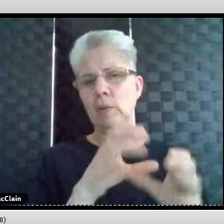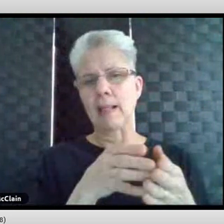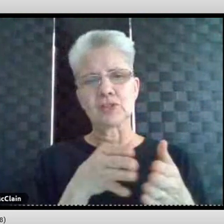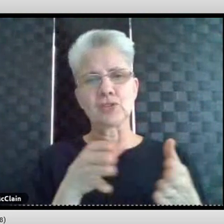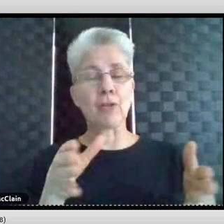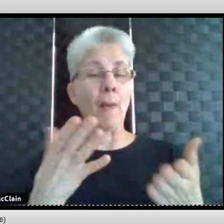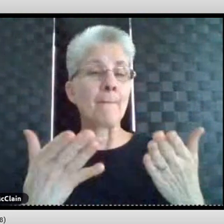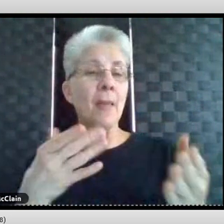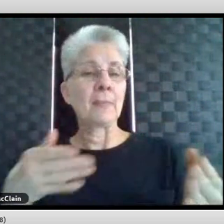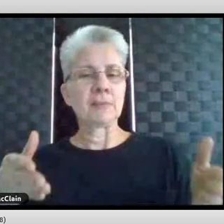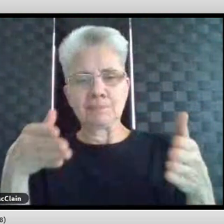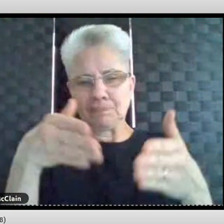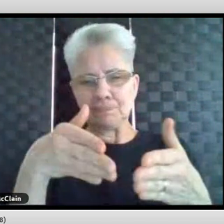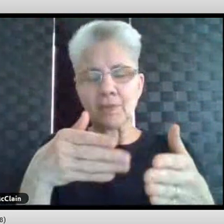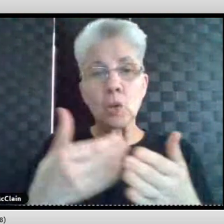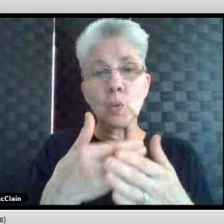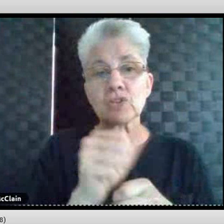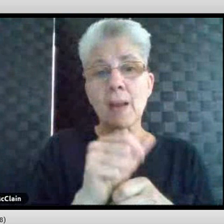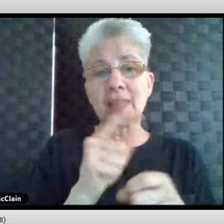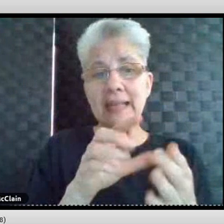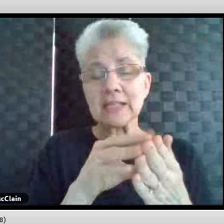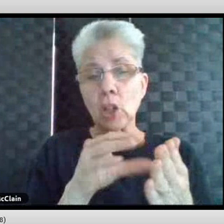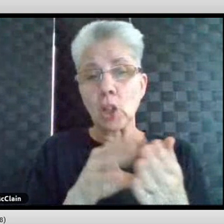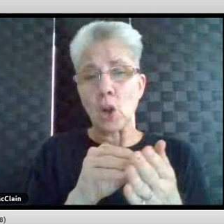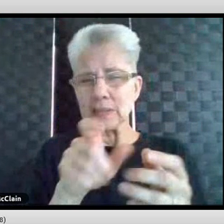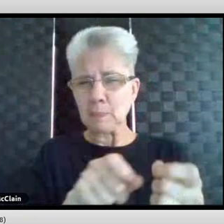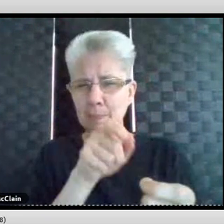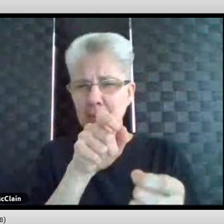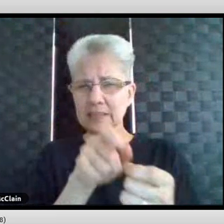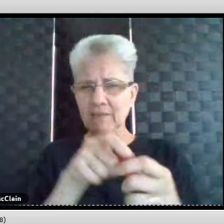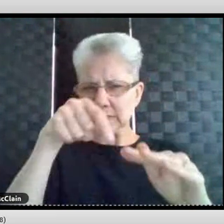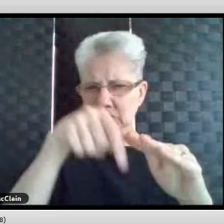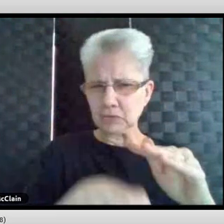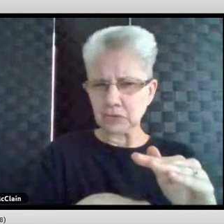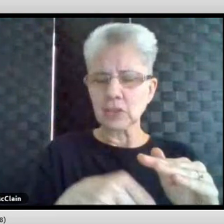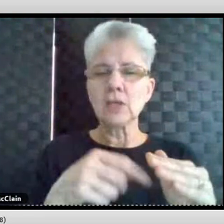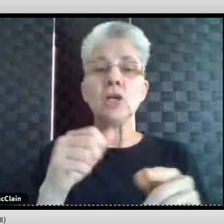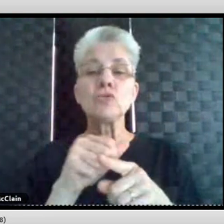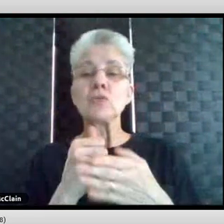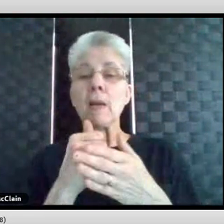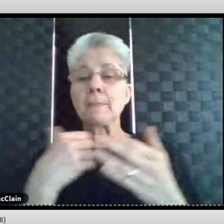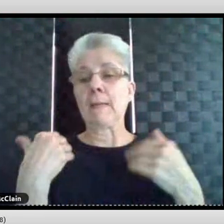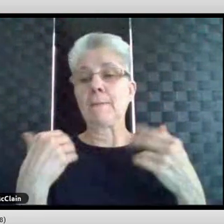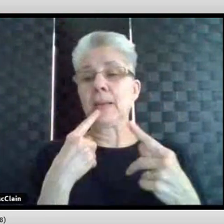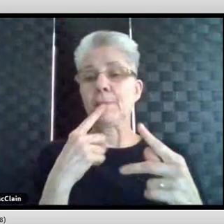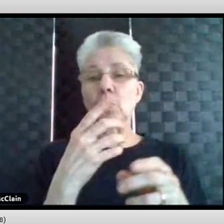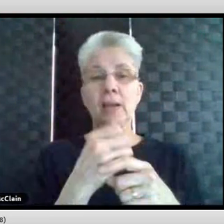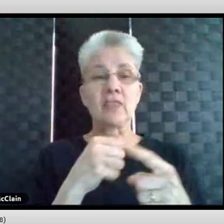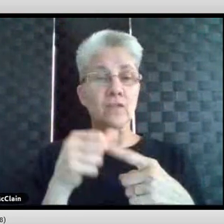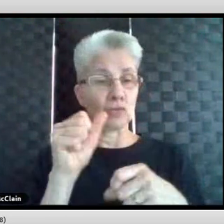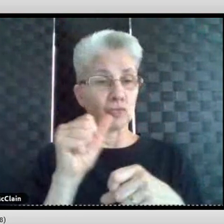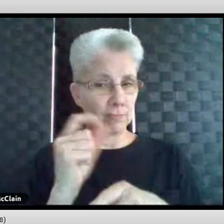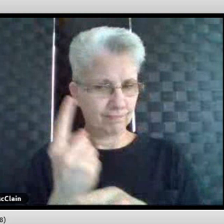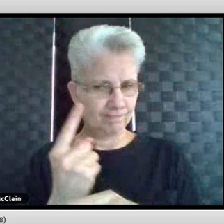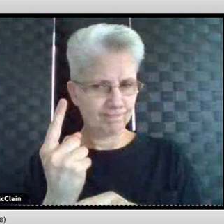Maybe at their new job they need to learn something more in-depth. "Training to help young people get their first job." Absolutely.